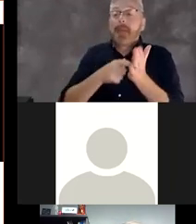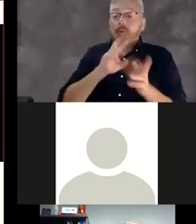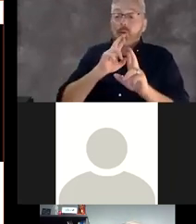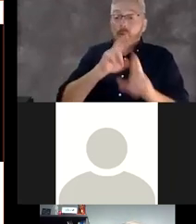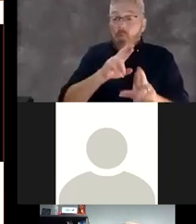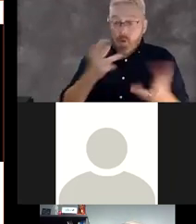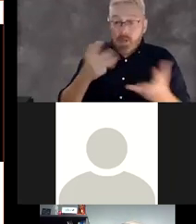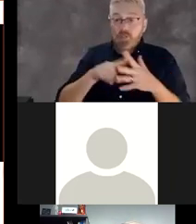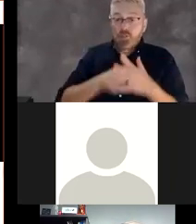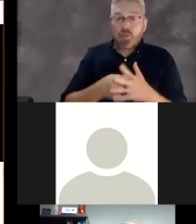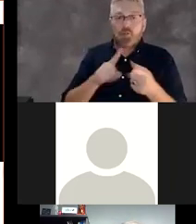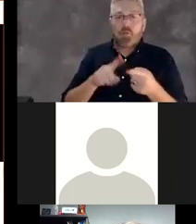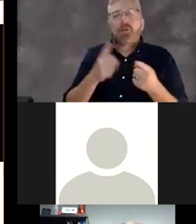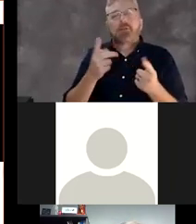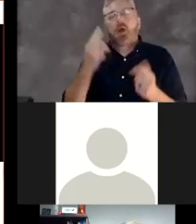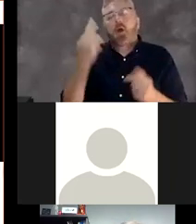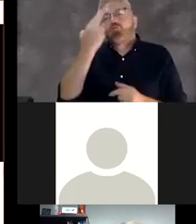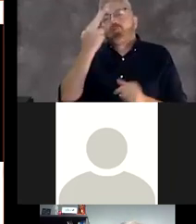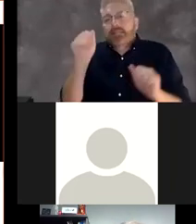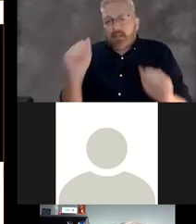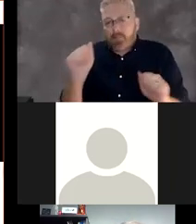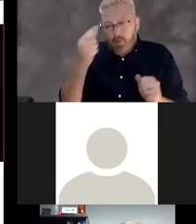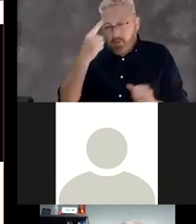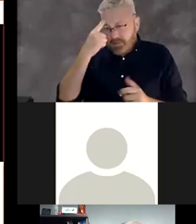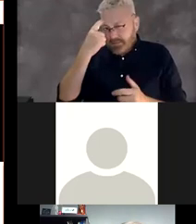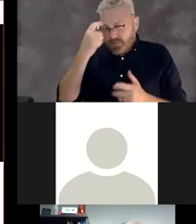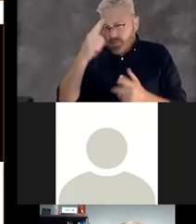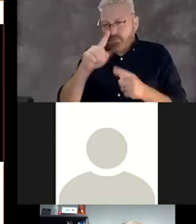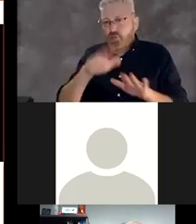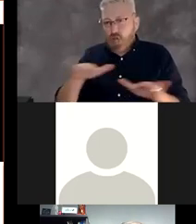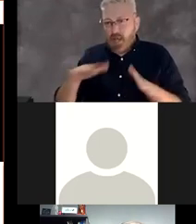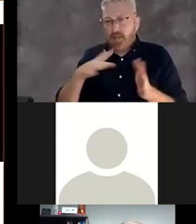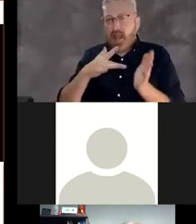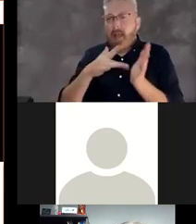THERE'S A REASONABLE BELIEF OF CHILD ABUSE BY A CARETAKER IF